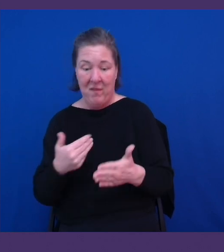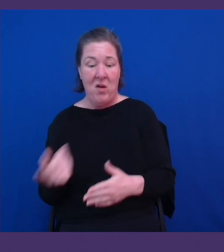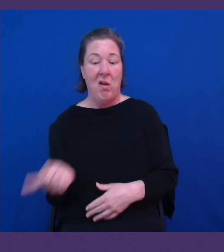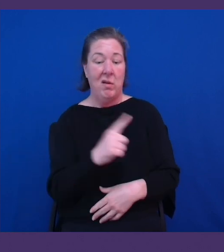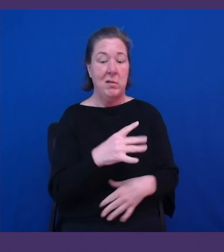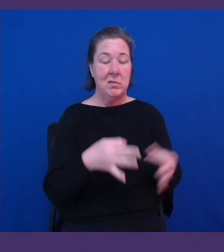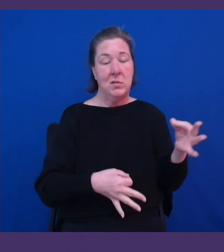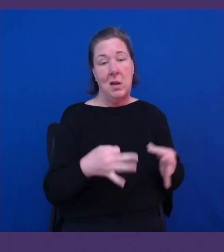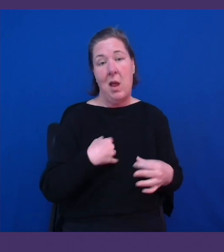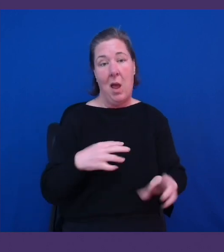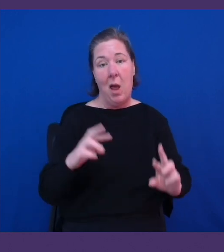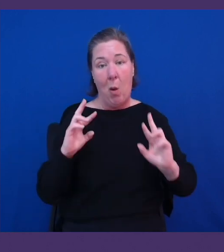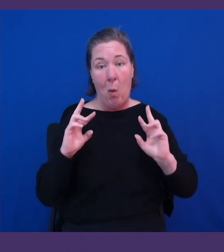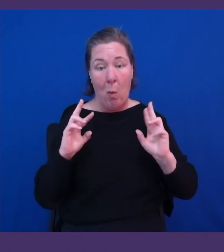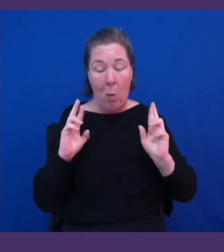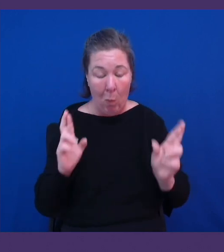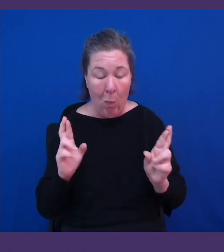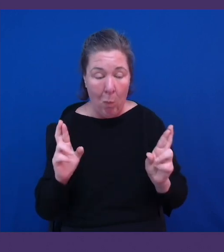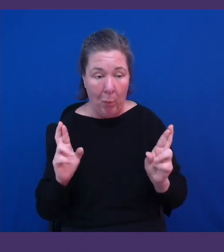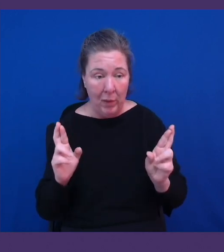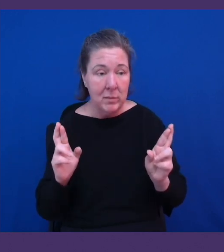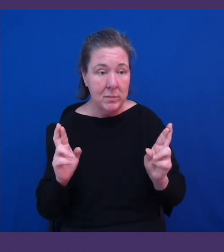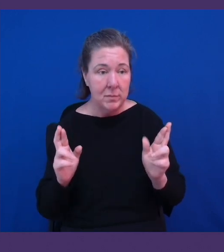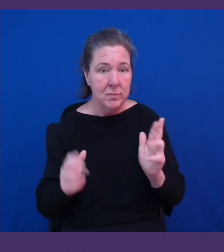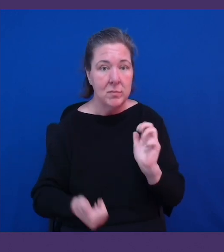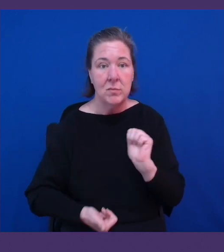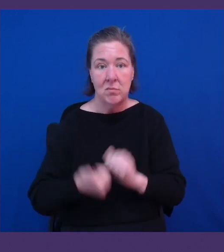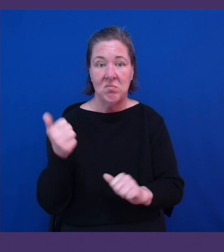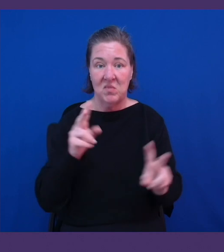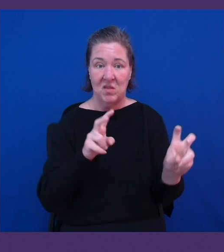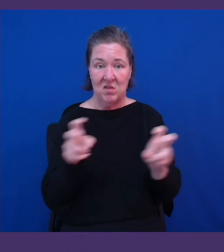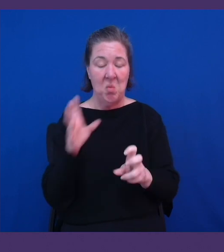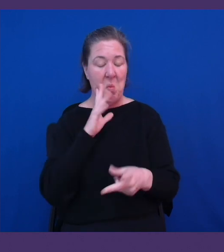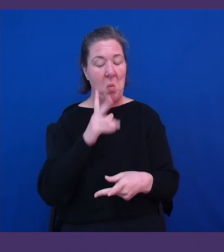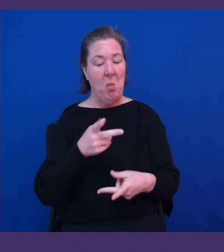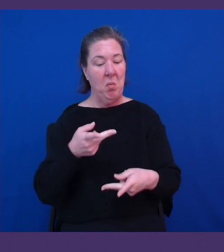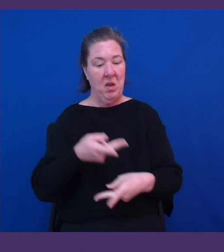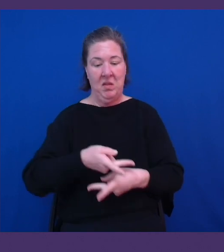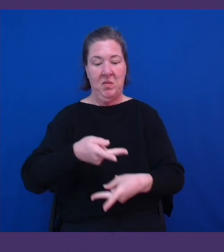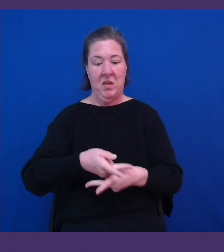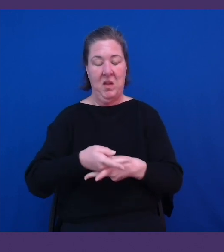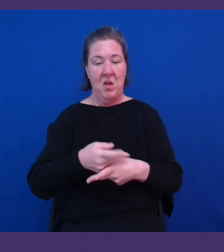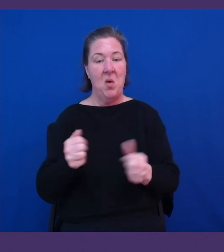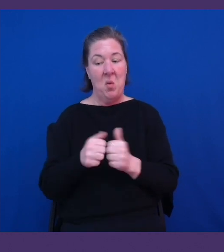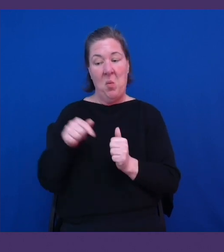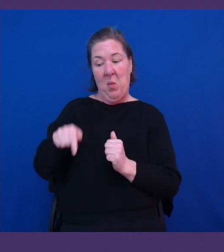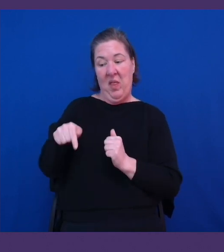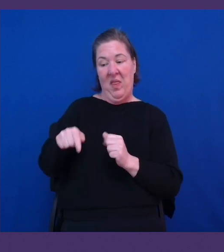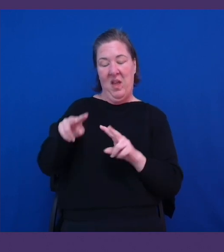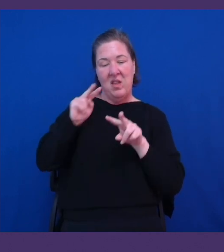that most of the issues will be handled with the surveillance authority so that we don't end